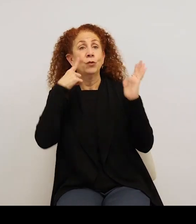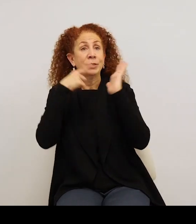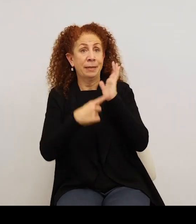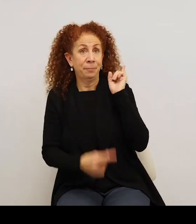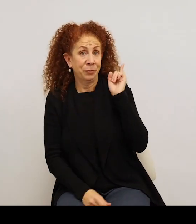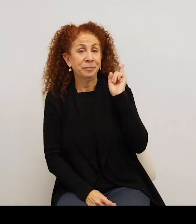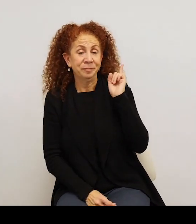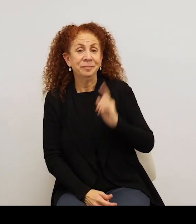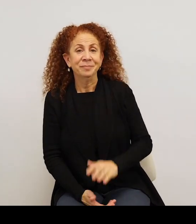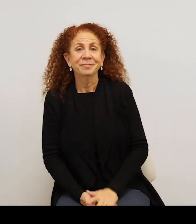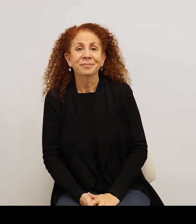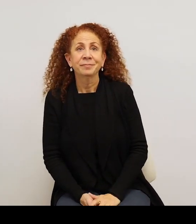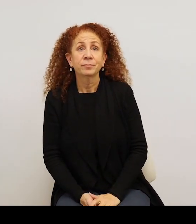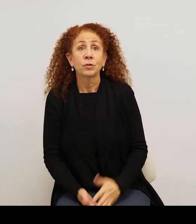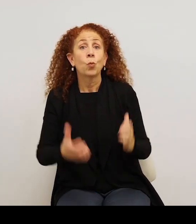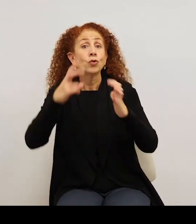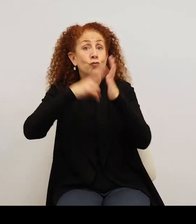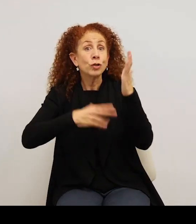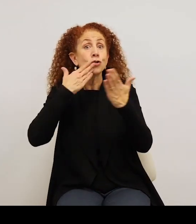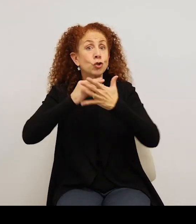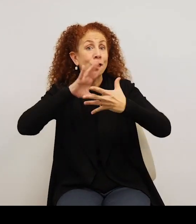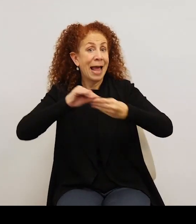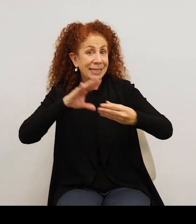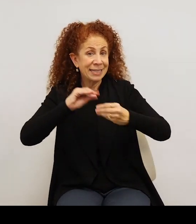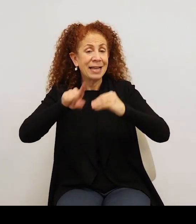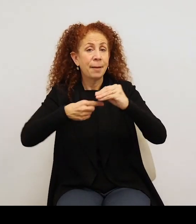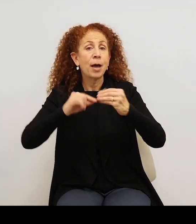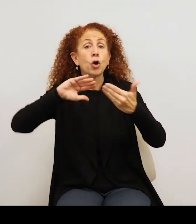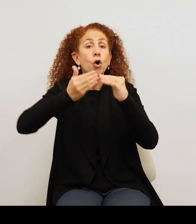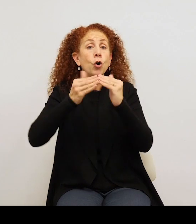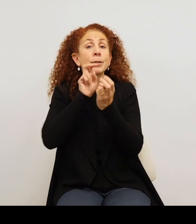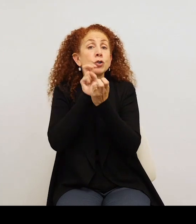So if you want to read a really good essay on urban squirrels,